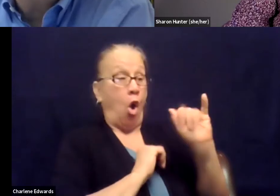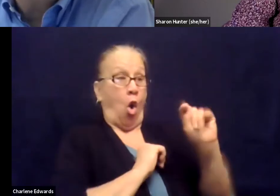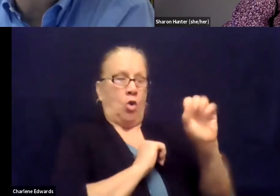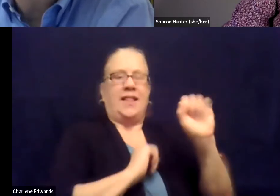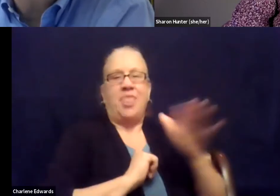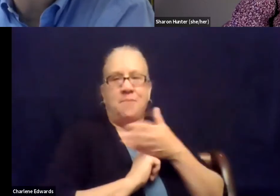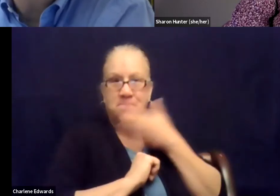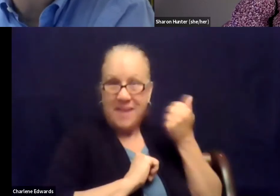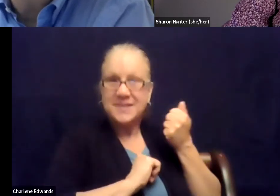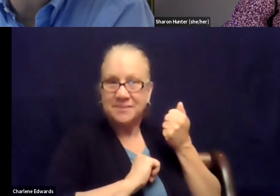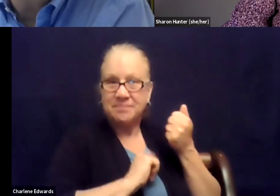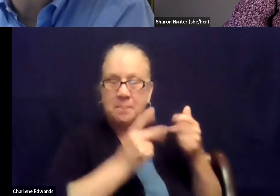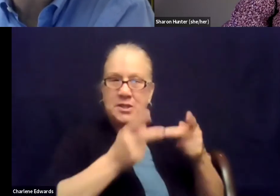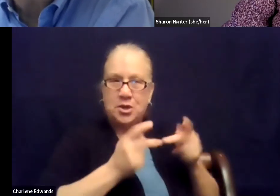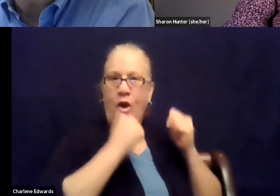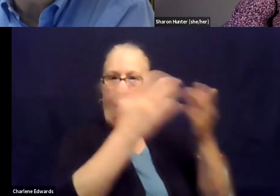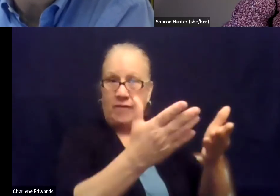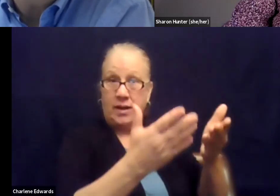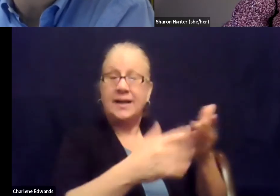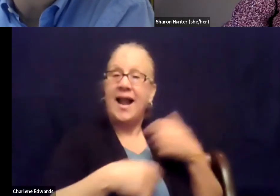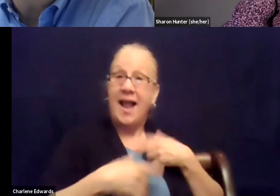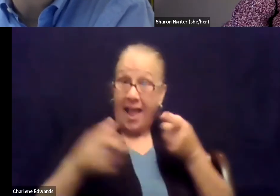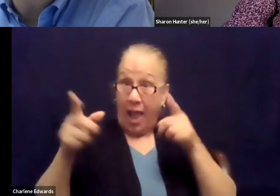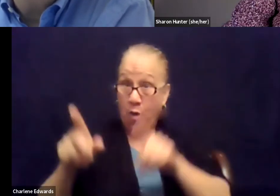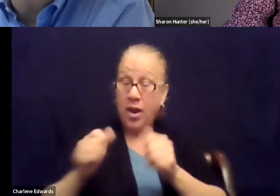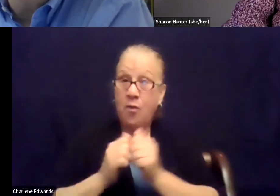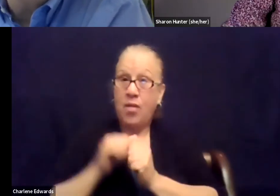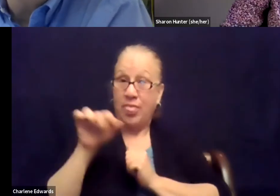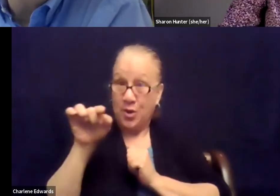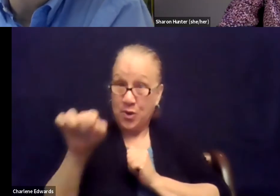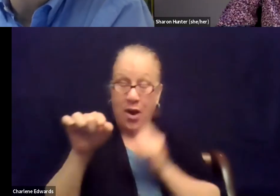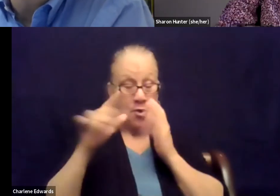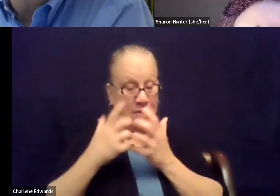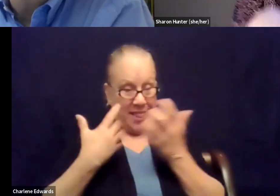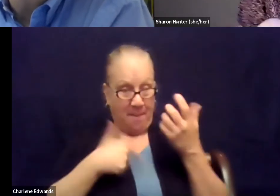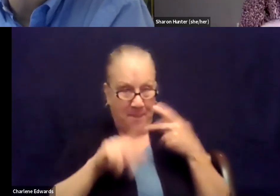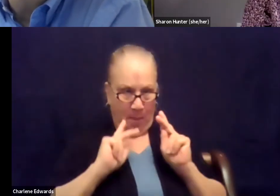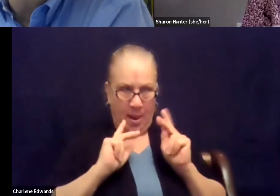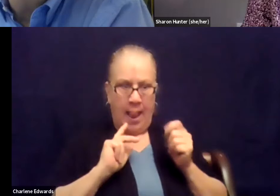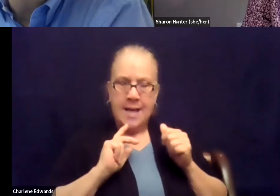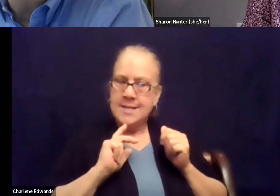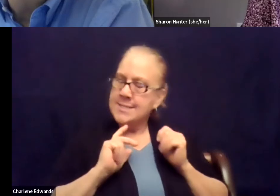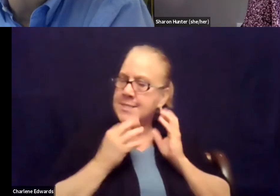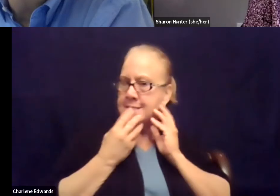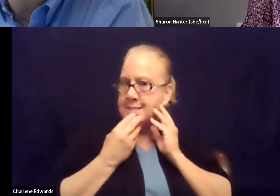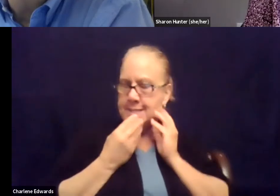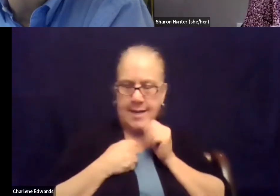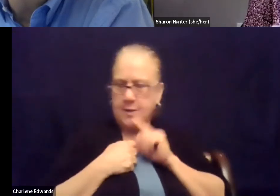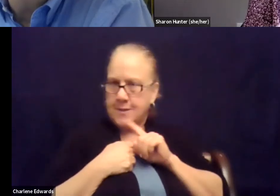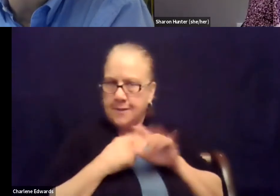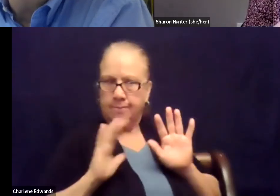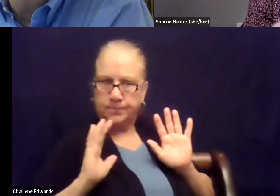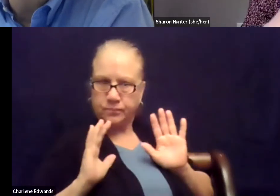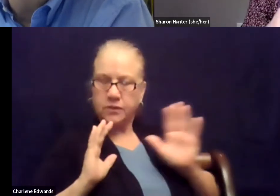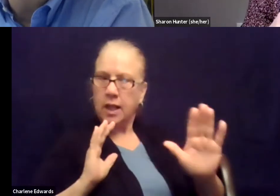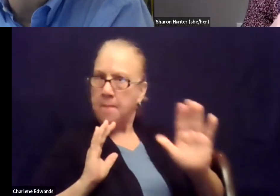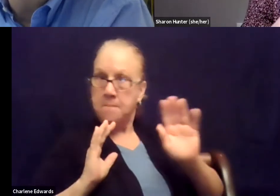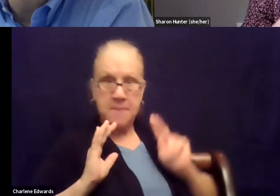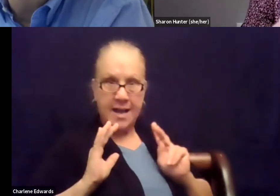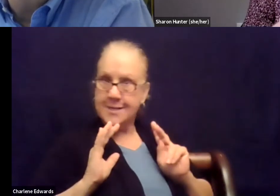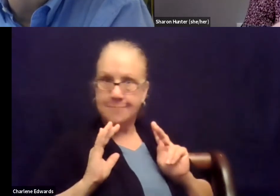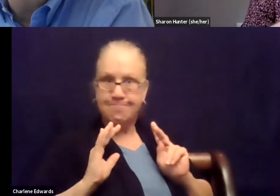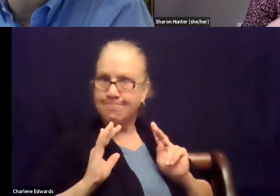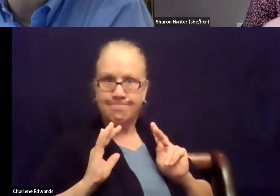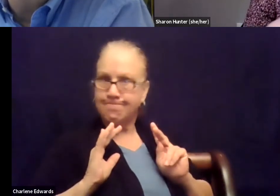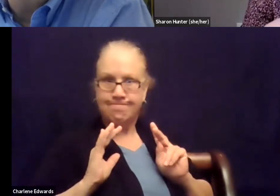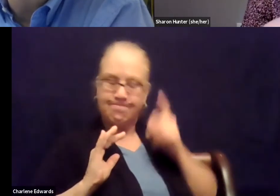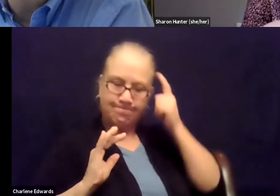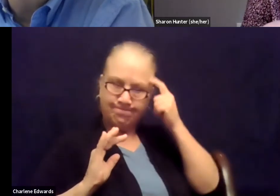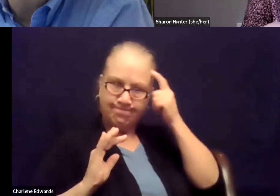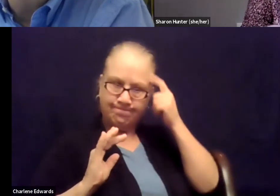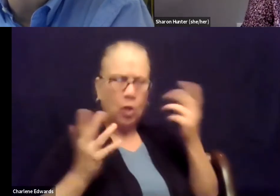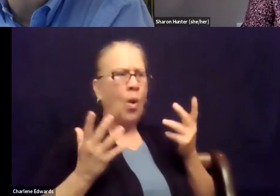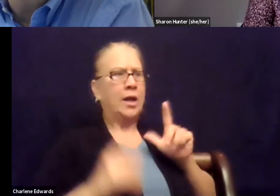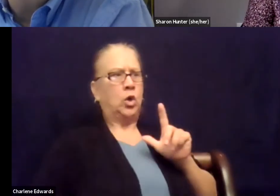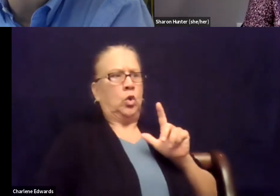I agree. A lot of people are hesitant about coming back, where will 2021 take us,